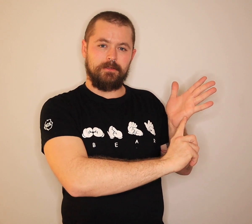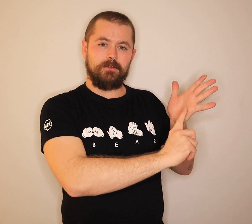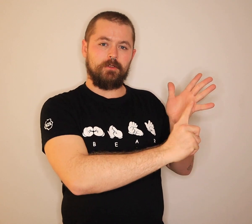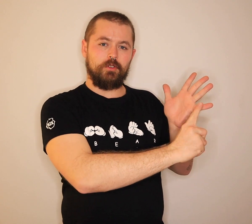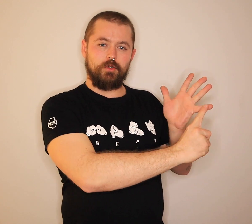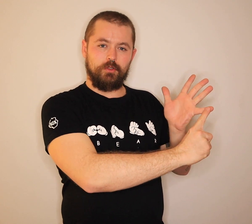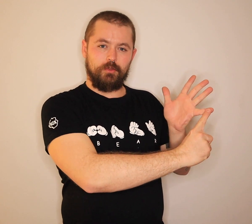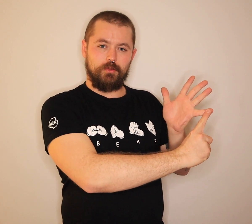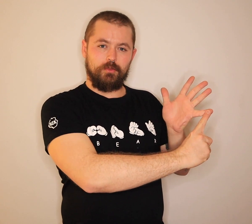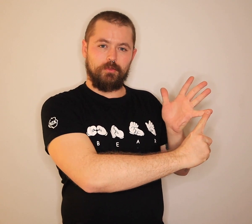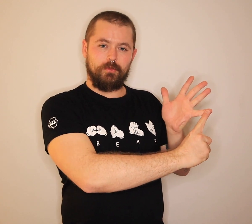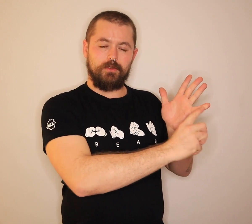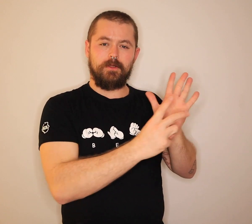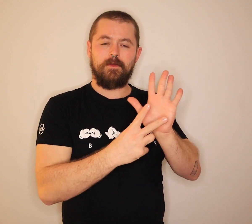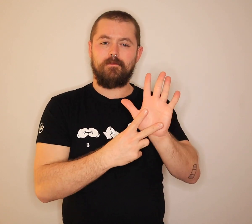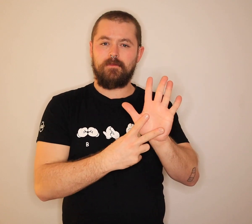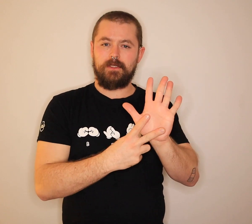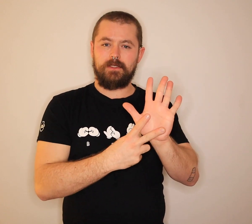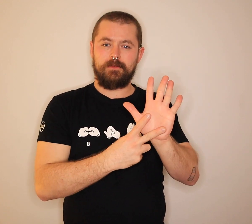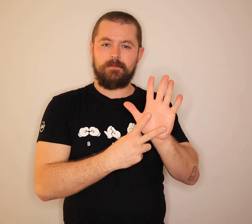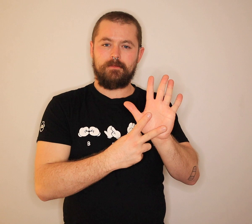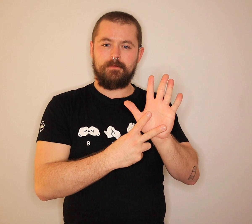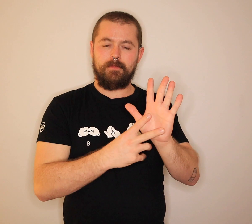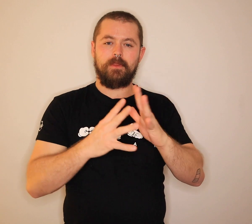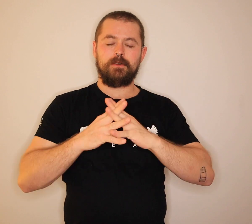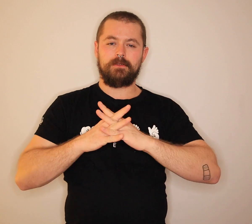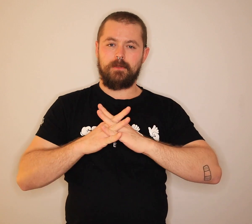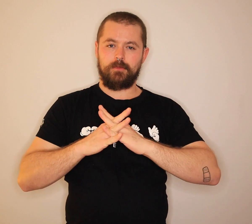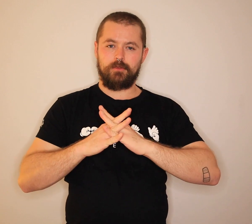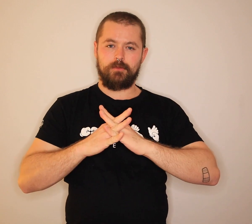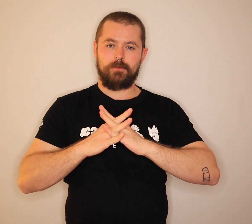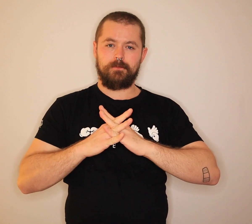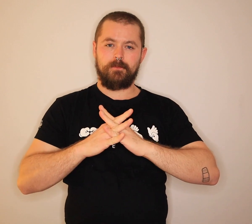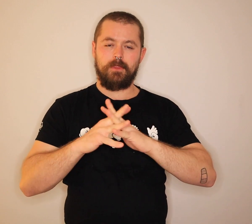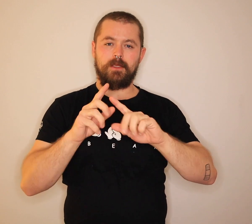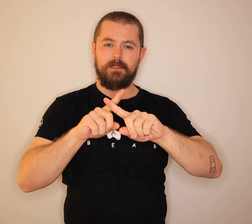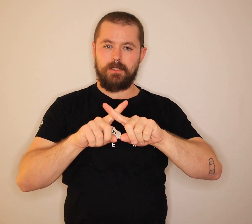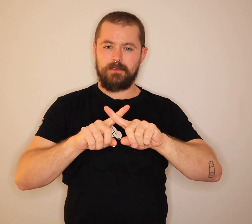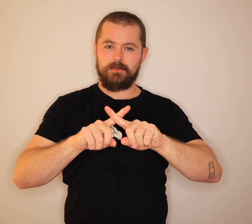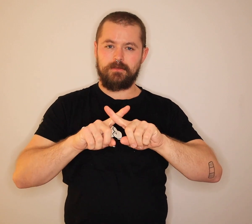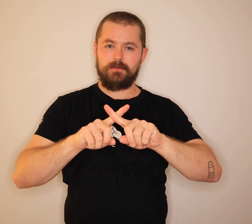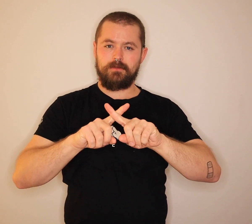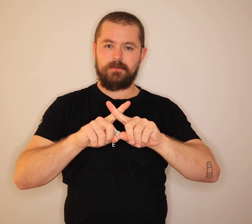Fingerspelling: U... V... W... X...